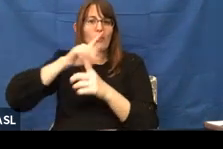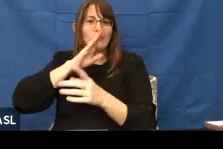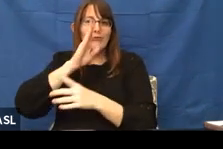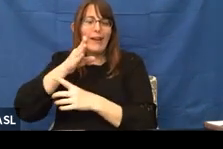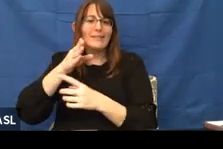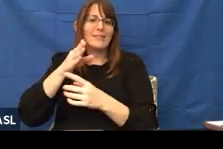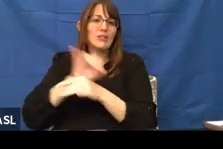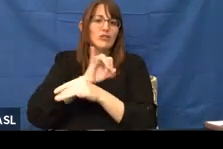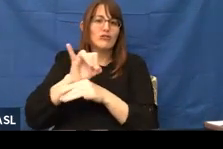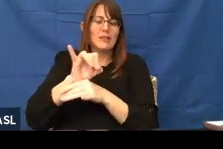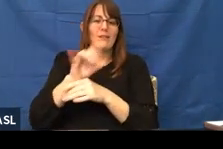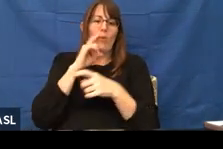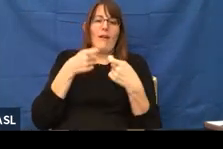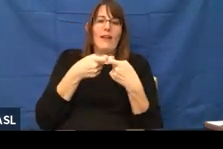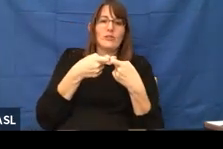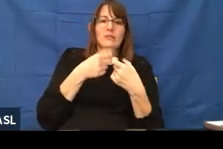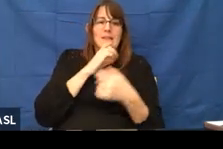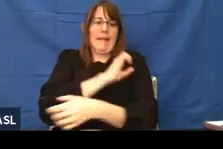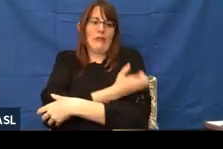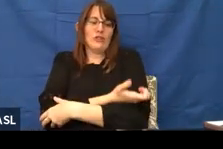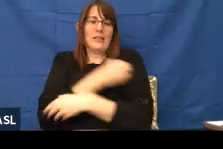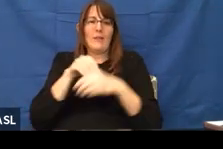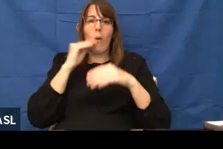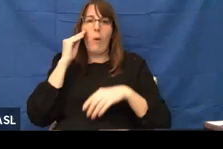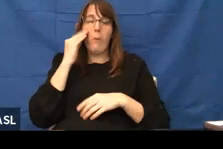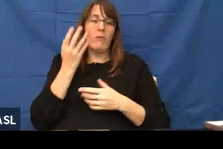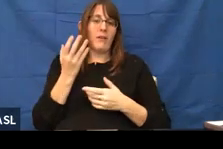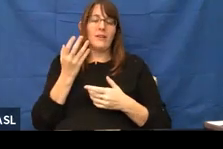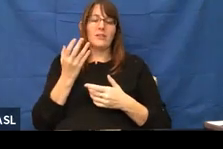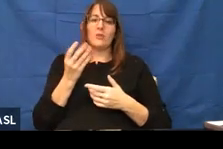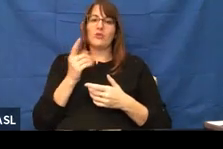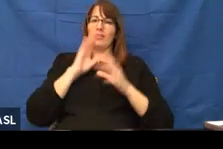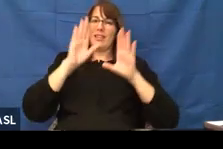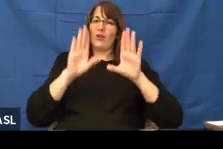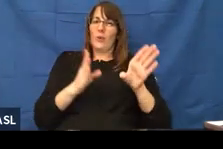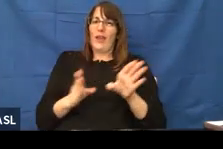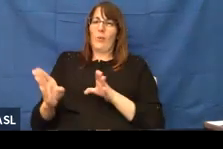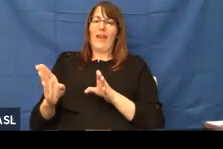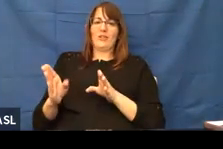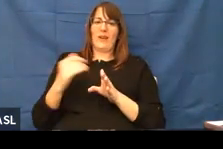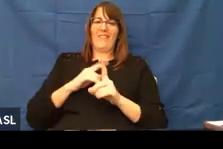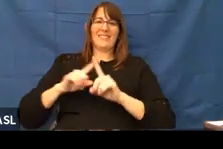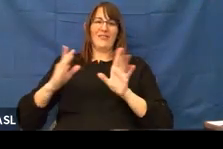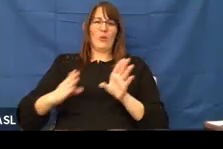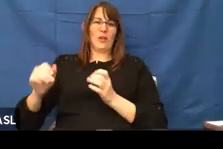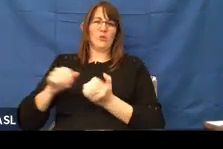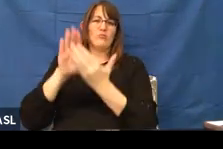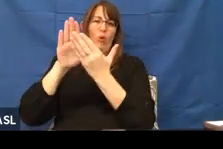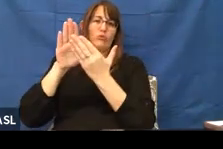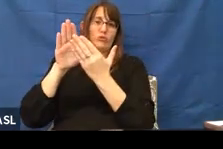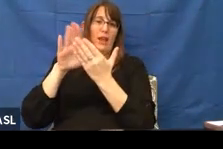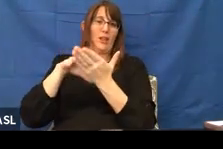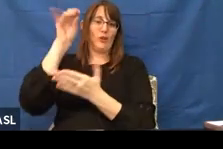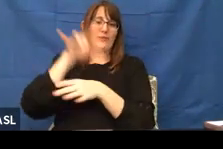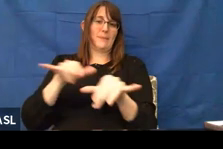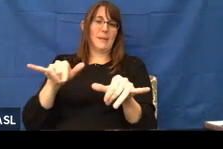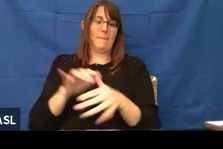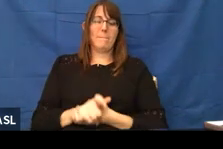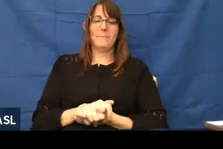Jewyl Alderson Clarke, SDCOE: Energy in the home. And so it could be a great way for students to sit beside those and industry and learn in the same way guest speakers are huge.